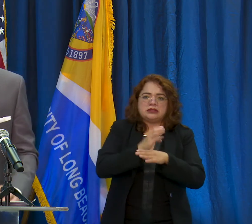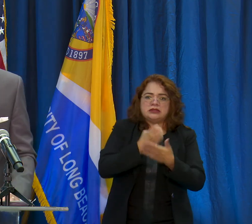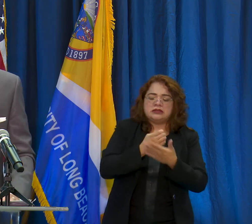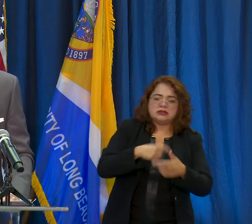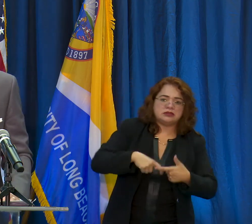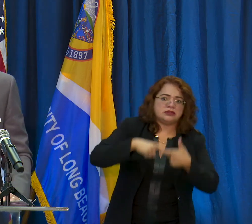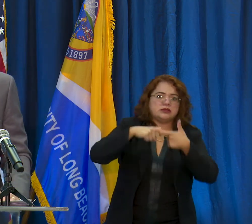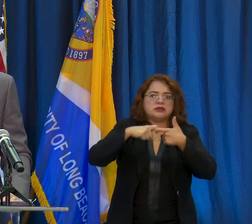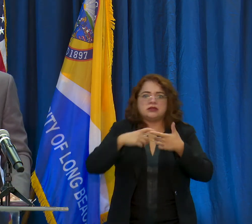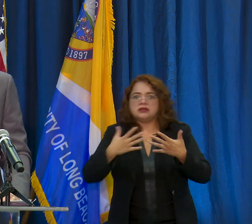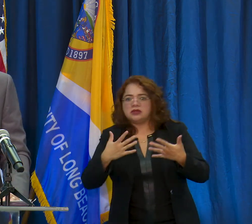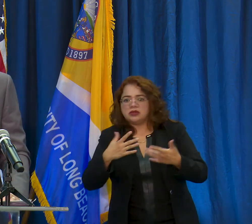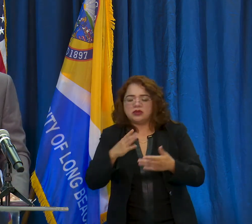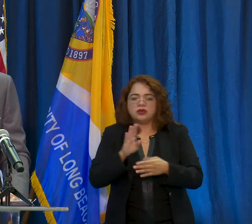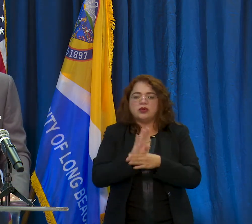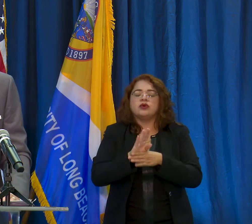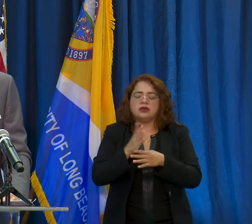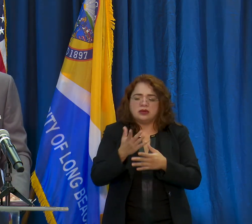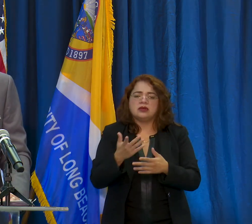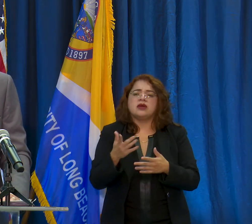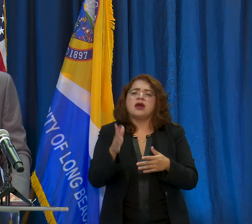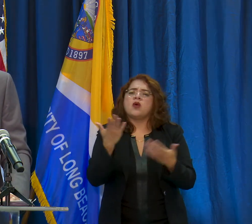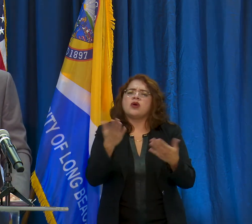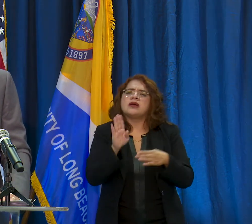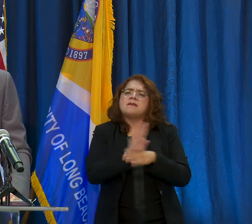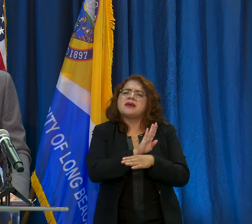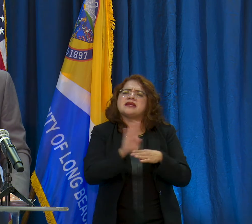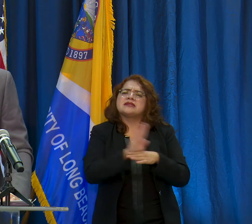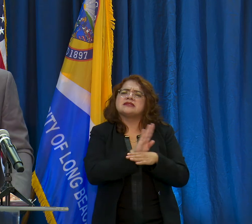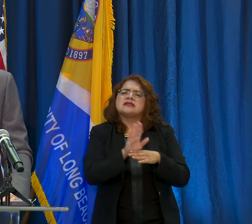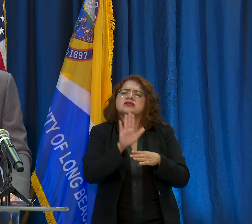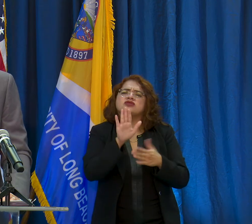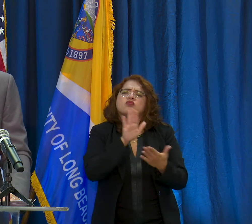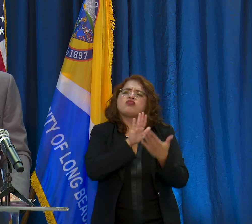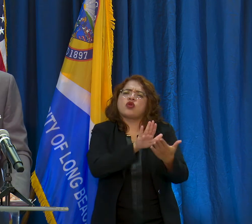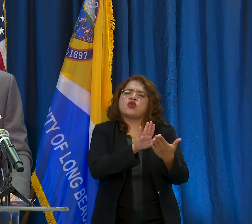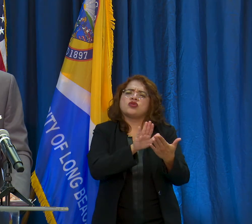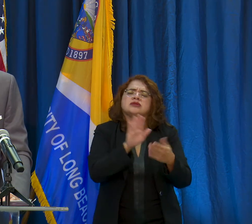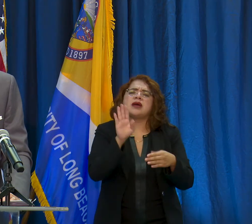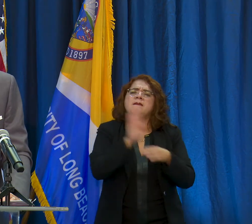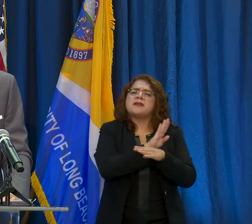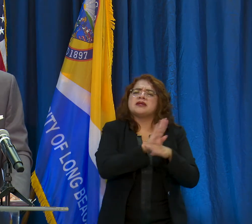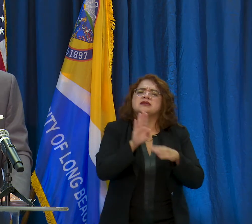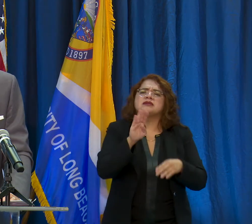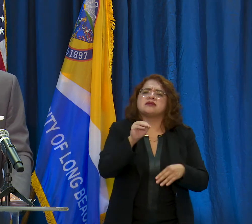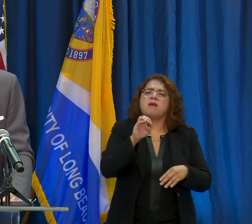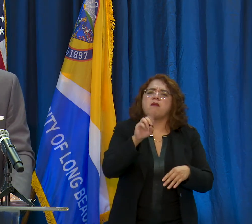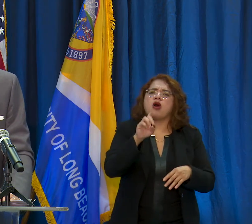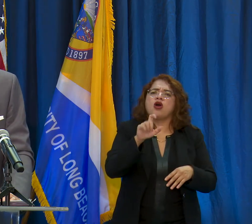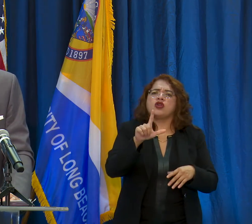reassess existing business practice practices and update business models for this new environment.